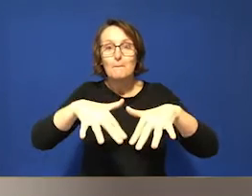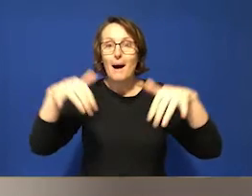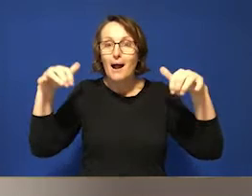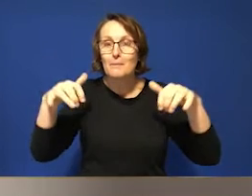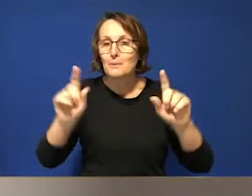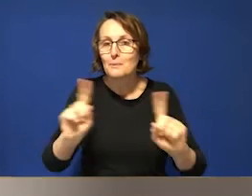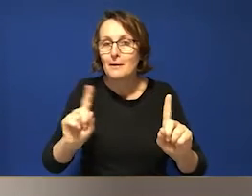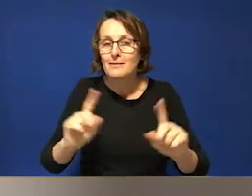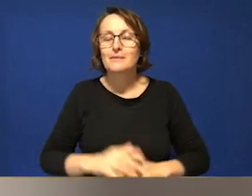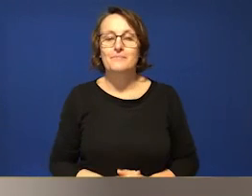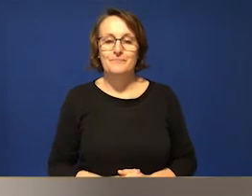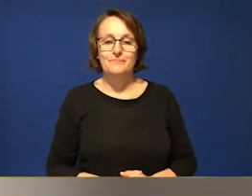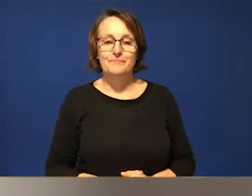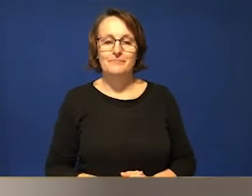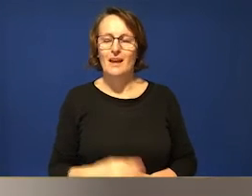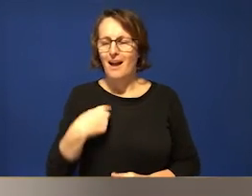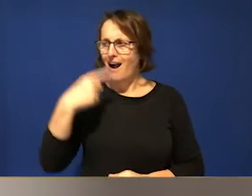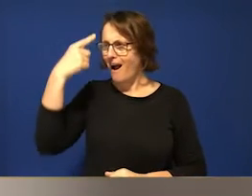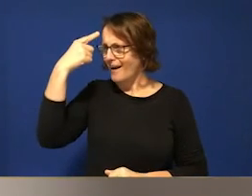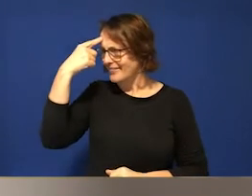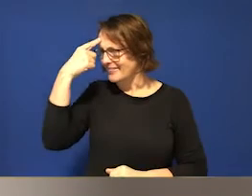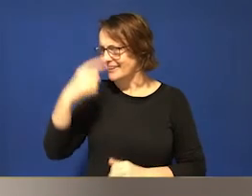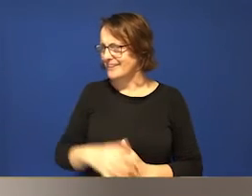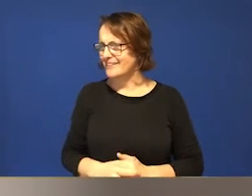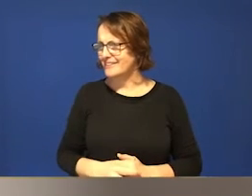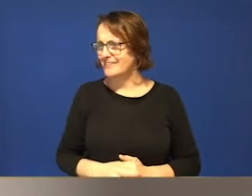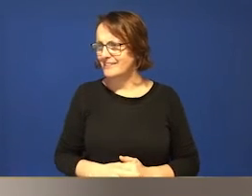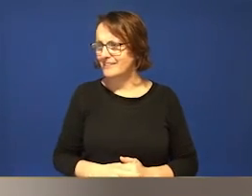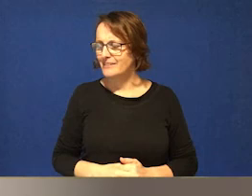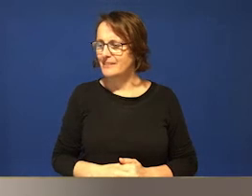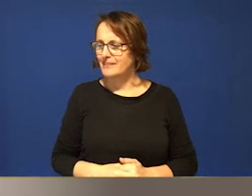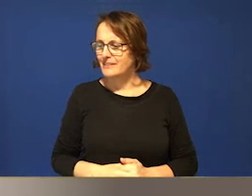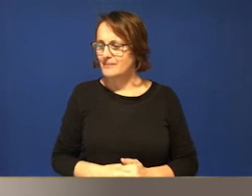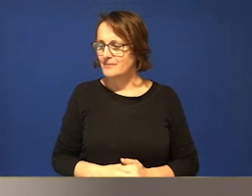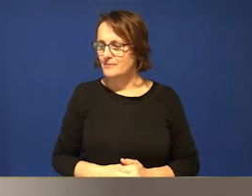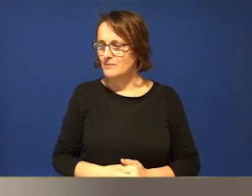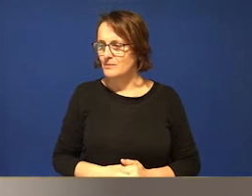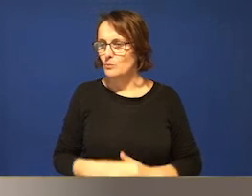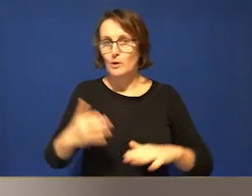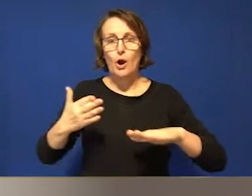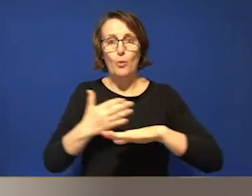I think the thing that has struck me in the process of working on the parliamentary precinct is